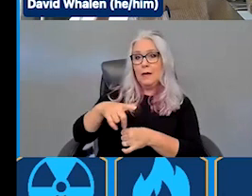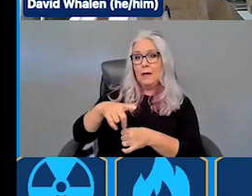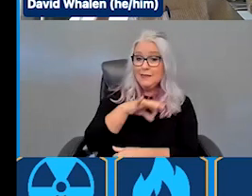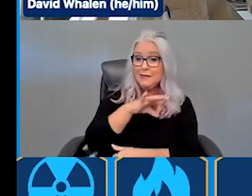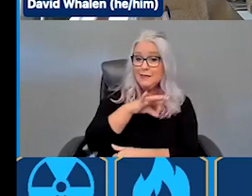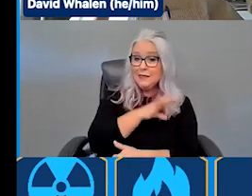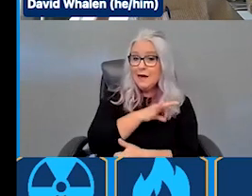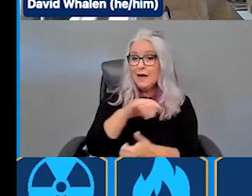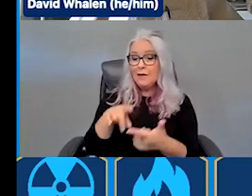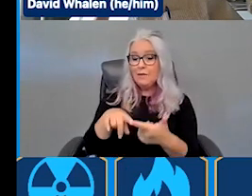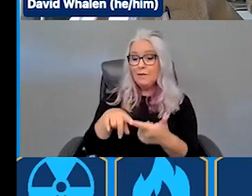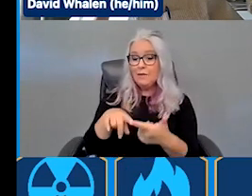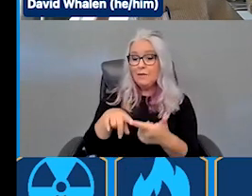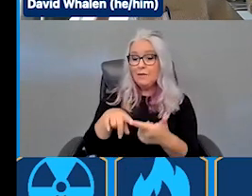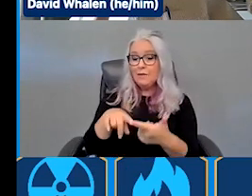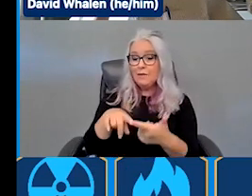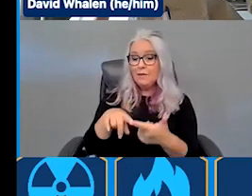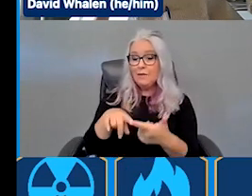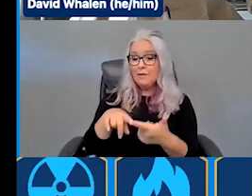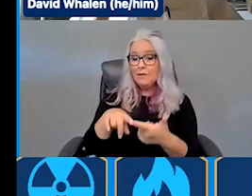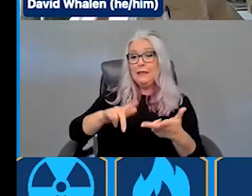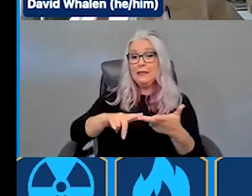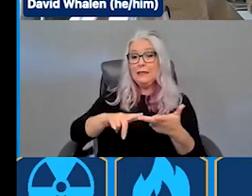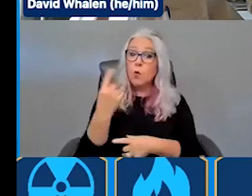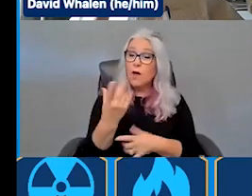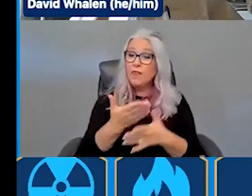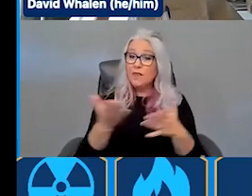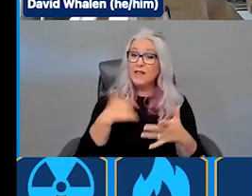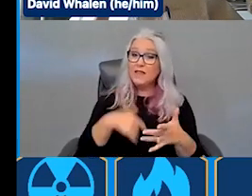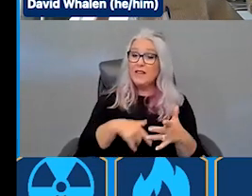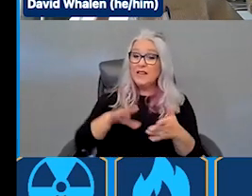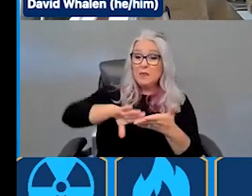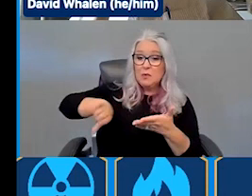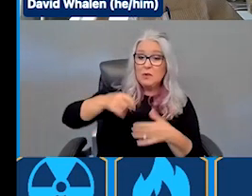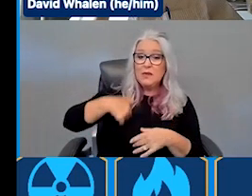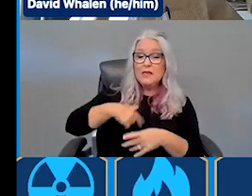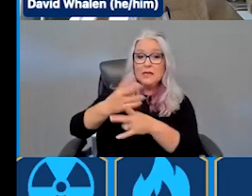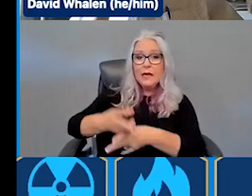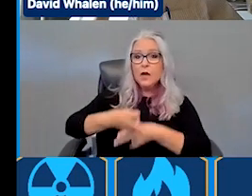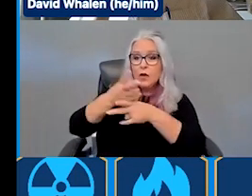gets chipped away is caring. So inter personal relationships are not equivalent when everyone is